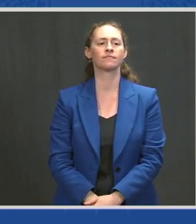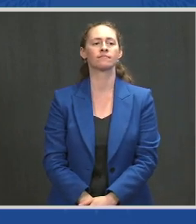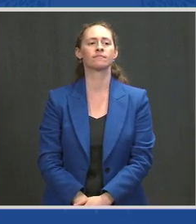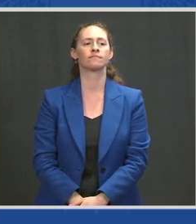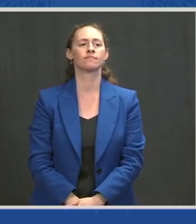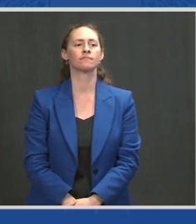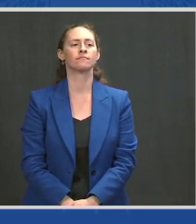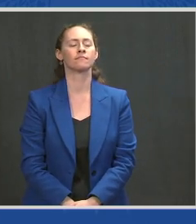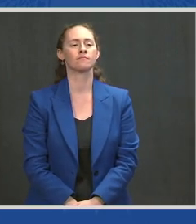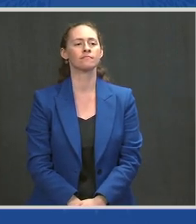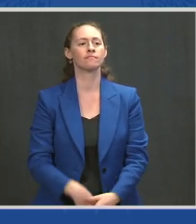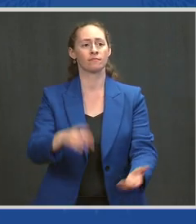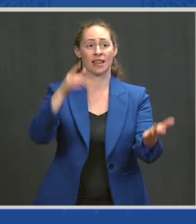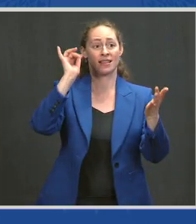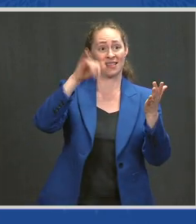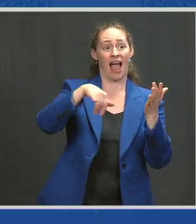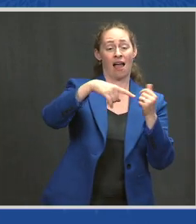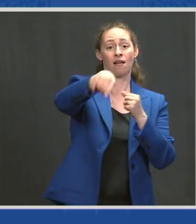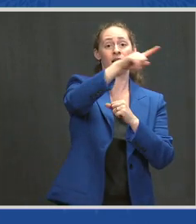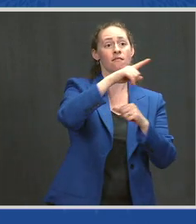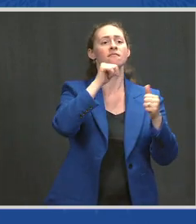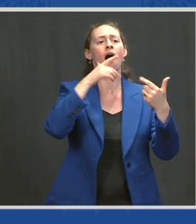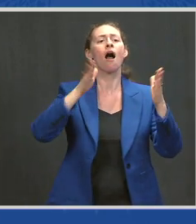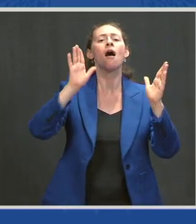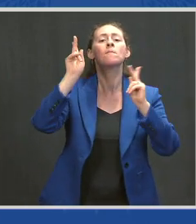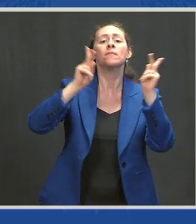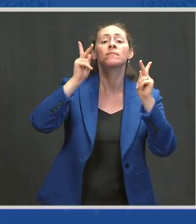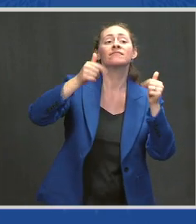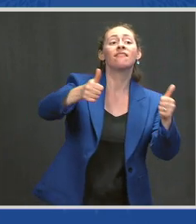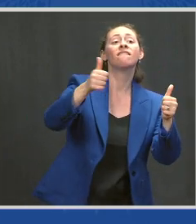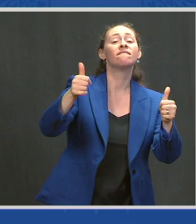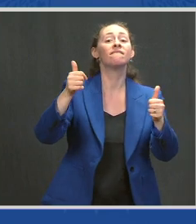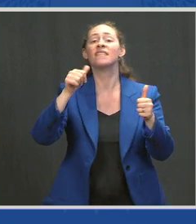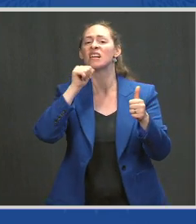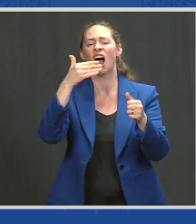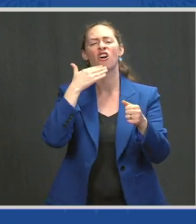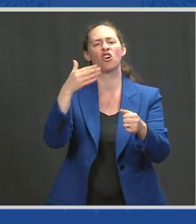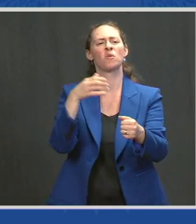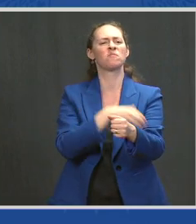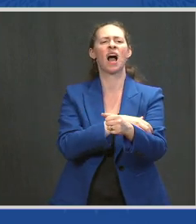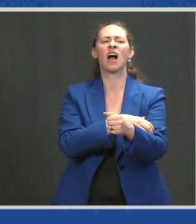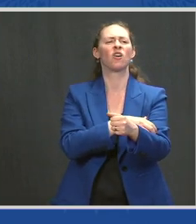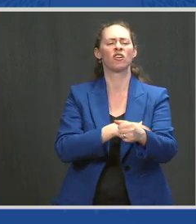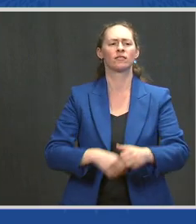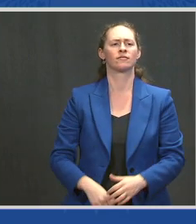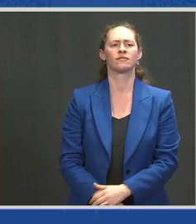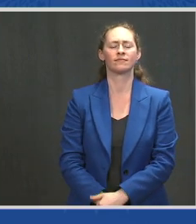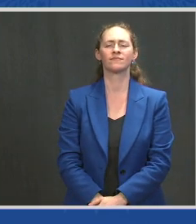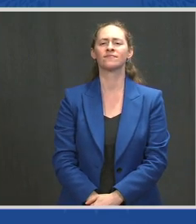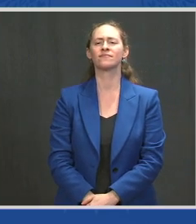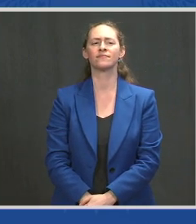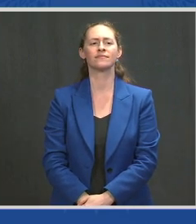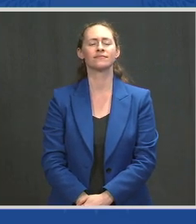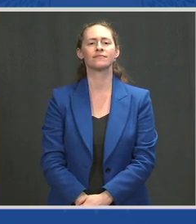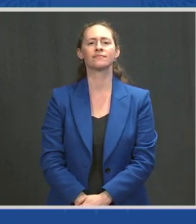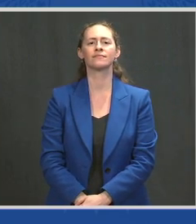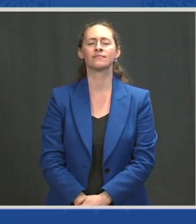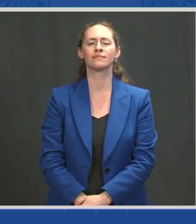maintaining itself as one of the great powers in the world. The Press: Sir, one more question -- The Press: One more on COVID -- on COVID-19, Mr. President -- The Press: Sir, could we ask you